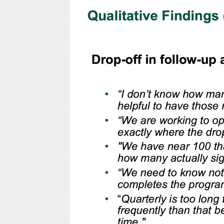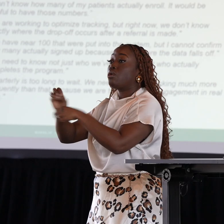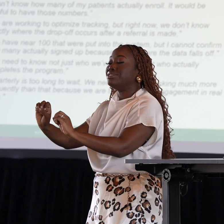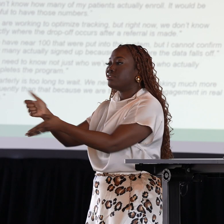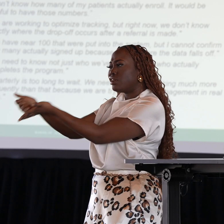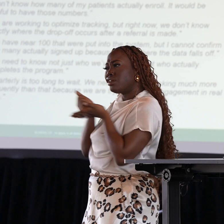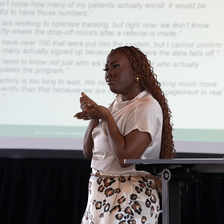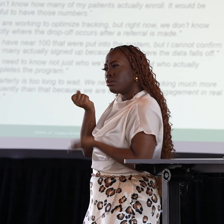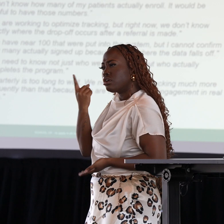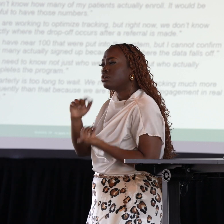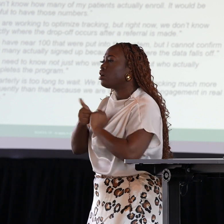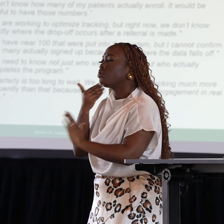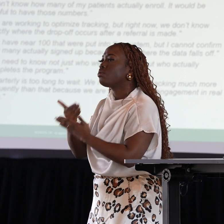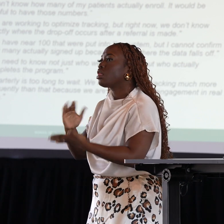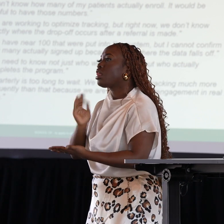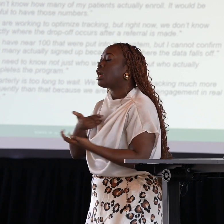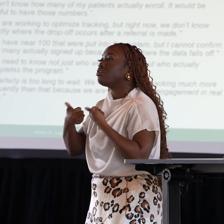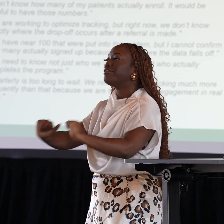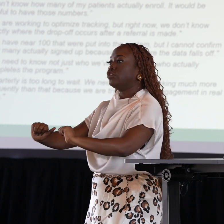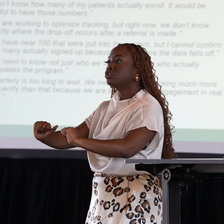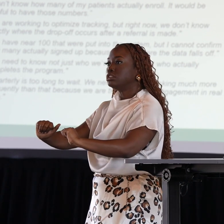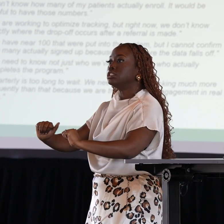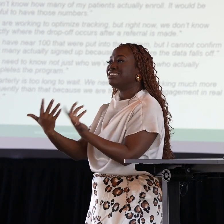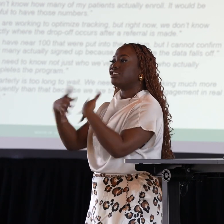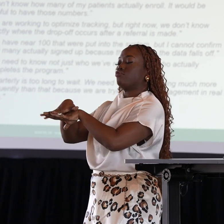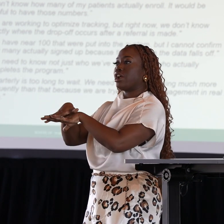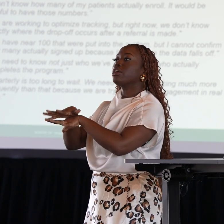understand how well our efforts are to integrate or to implement